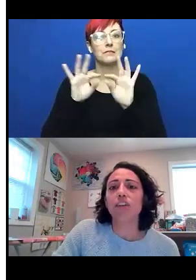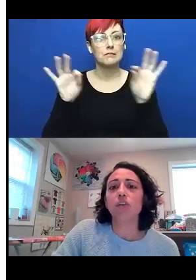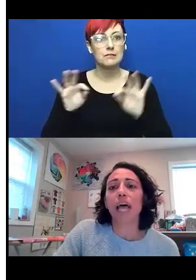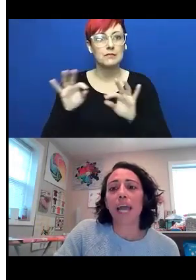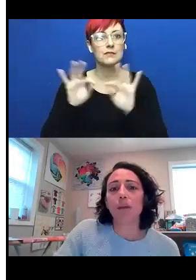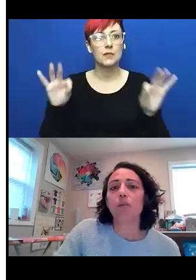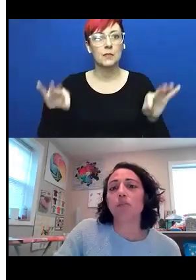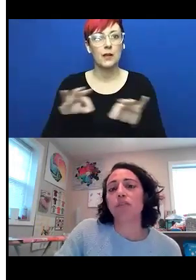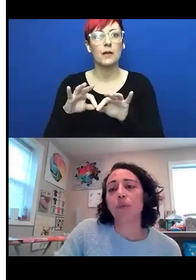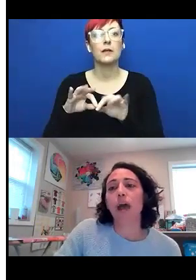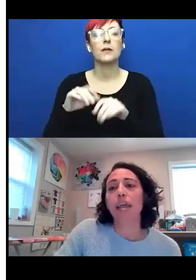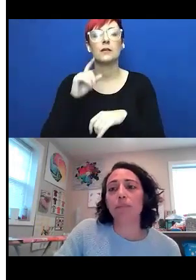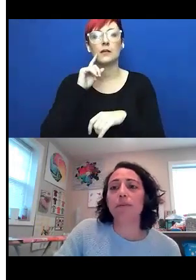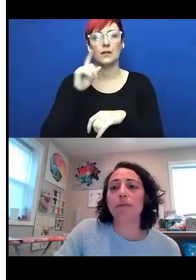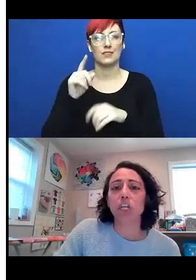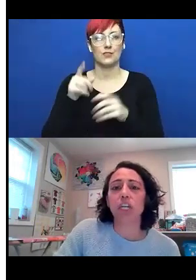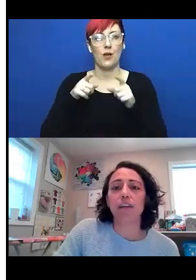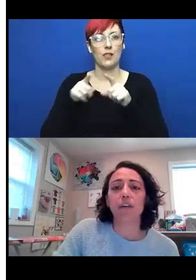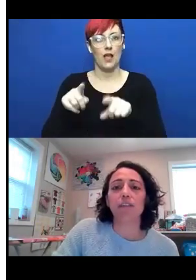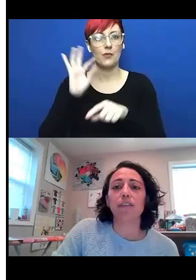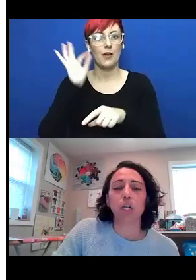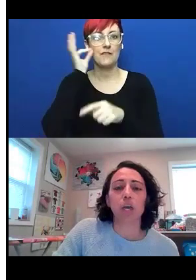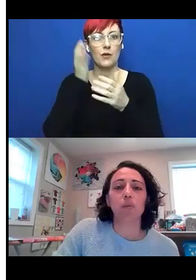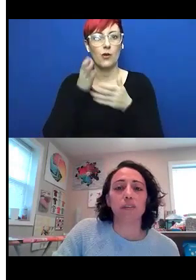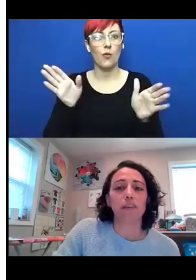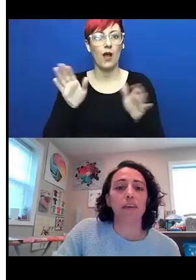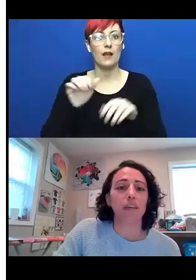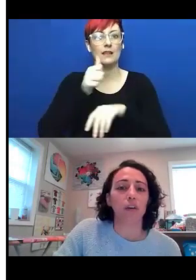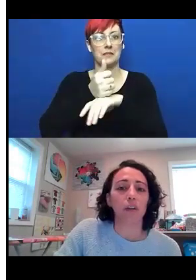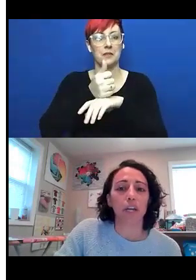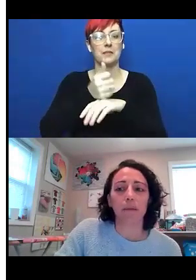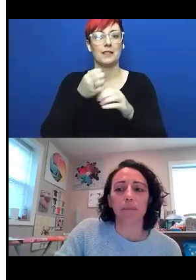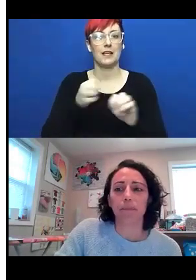and to align with those fed-wide implementation efforts that Michelle was discussing earlier.